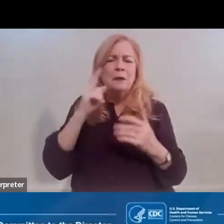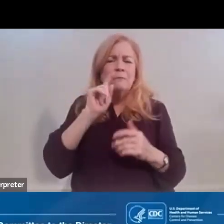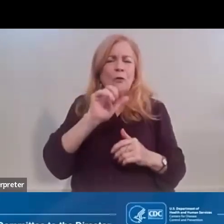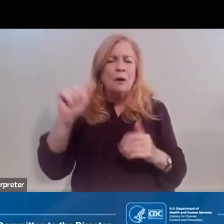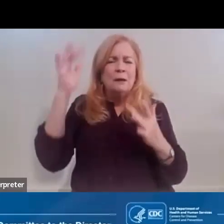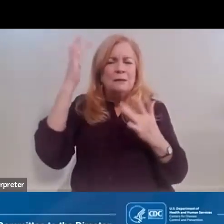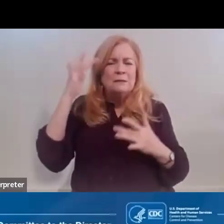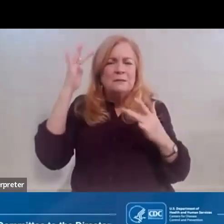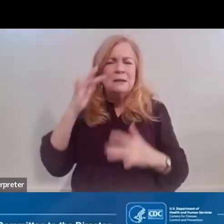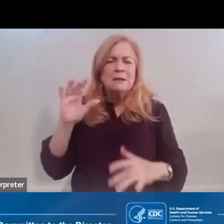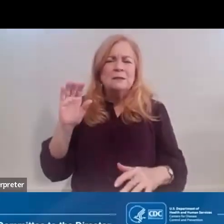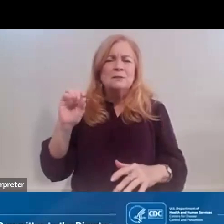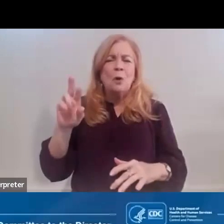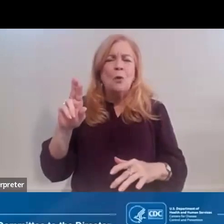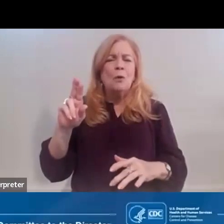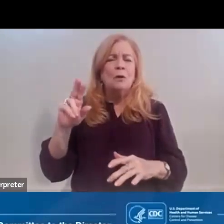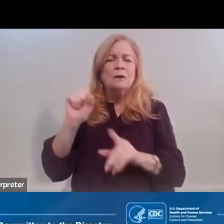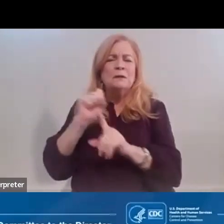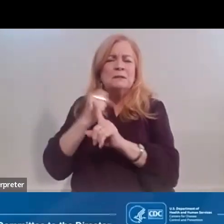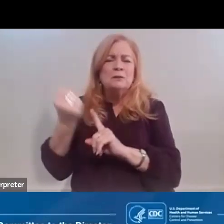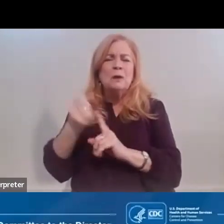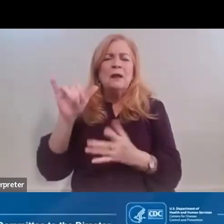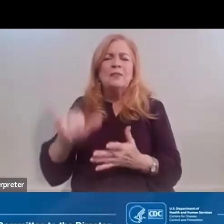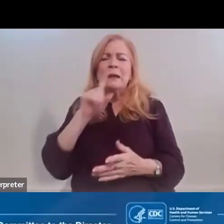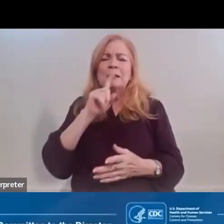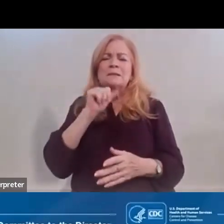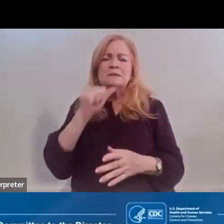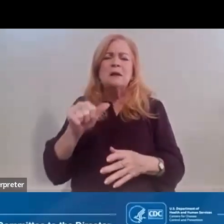or disease situation that's non-threatening to the individual.